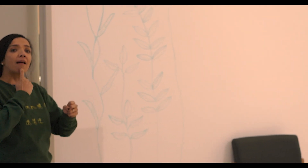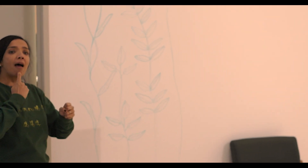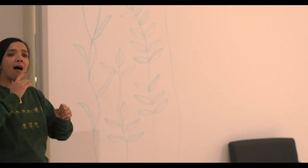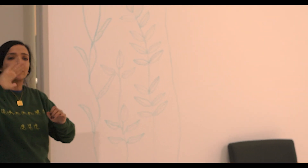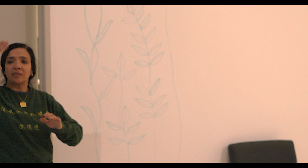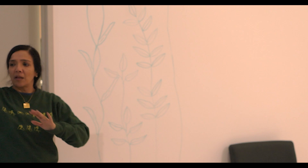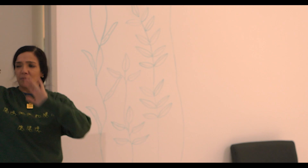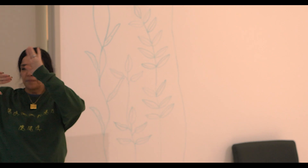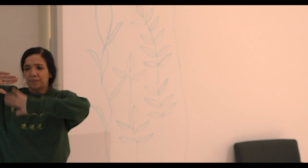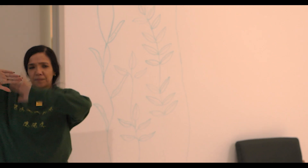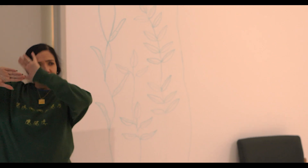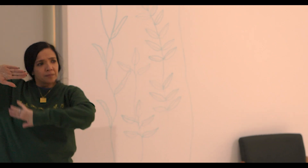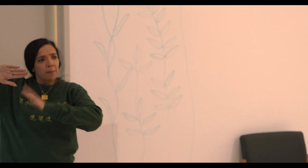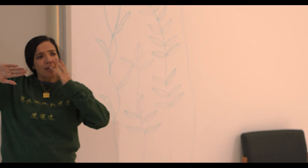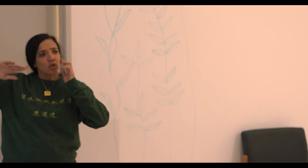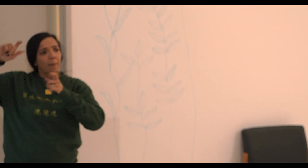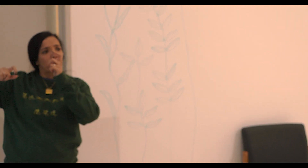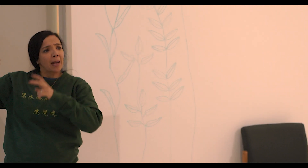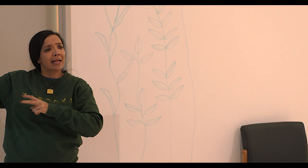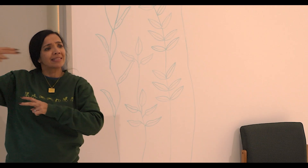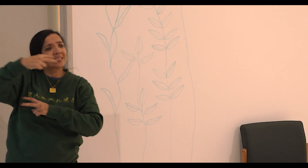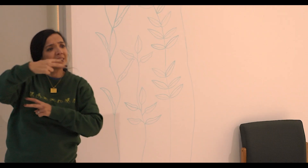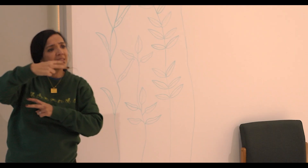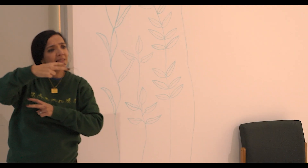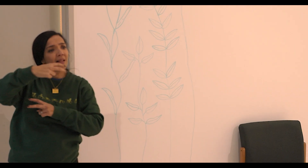In the hospital, there are glass panels to make it accessible,